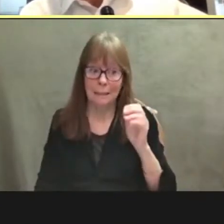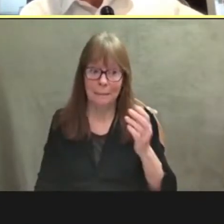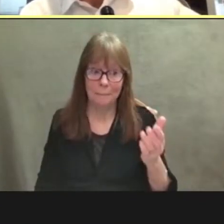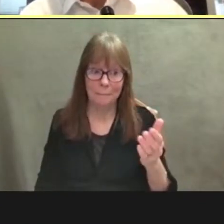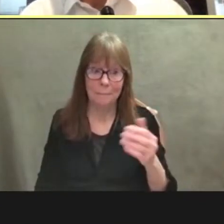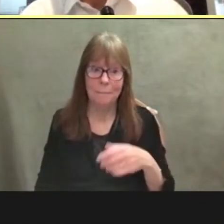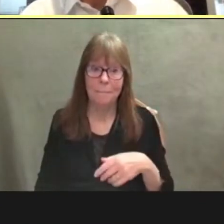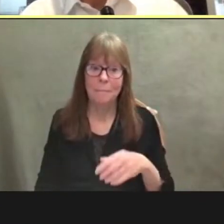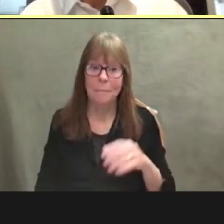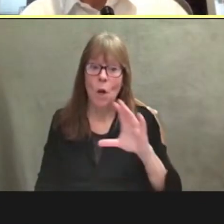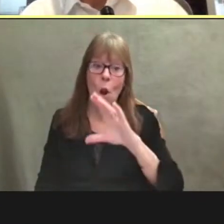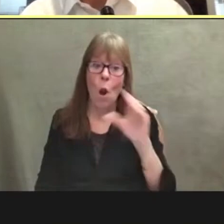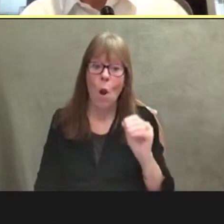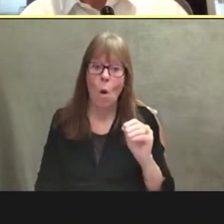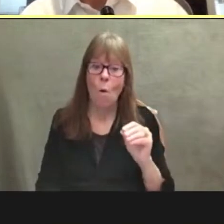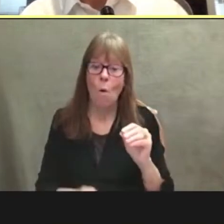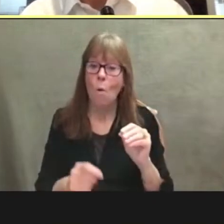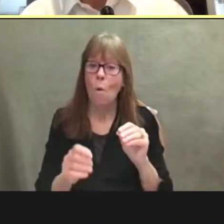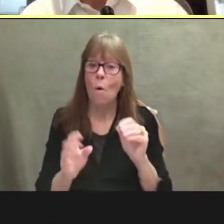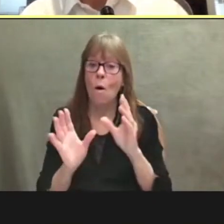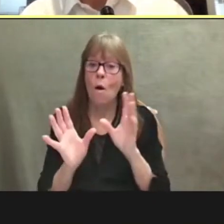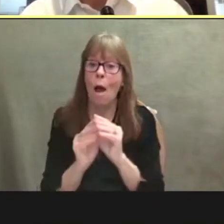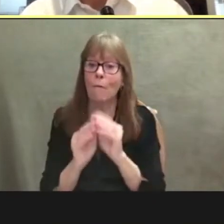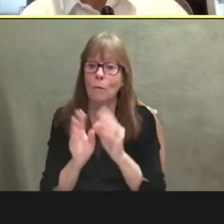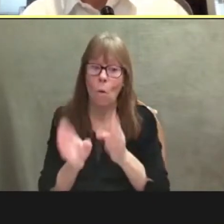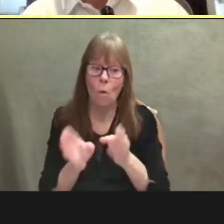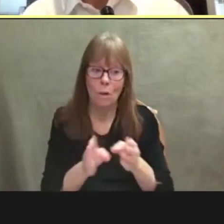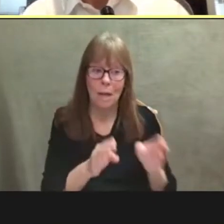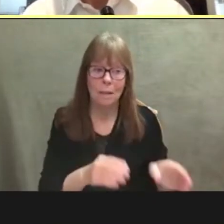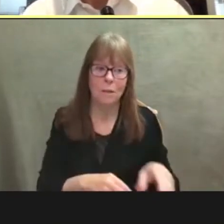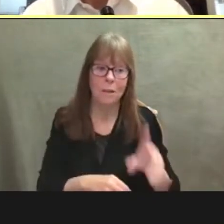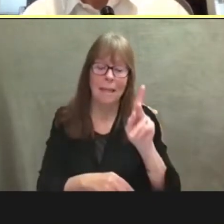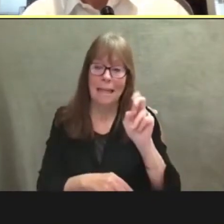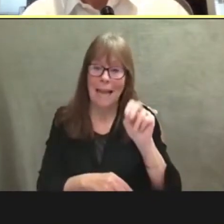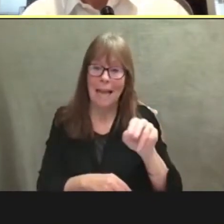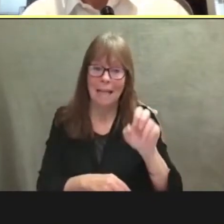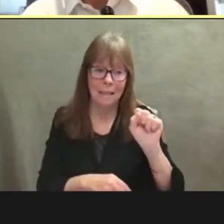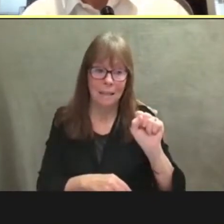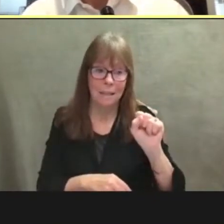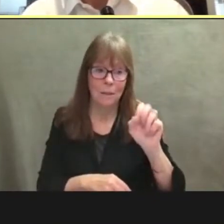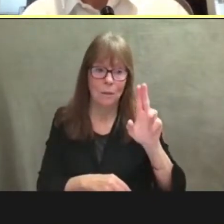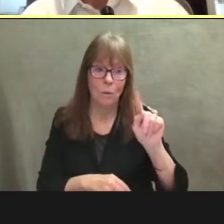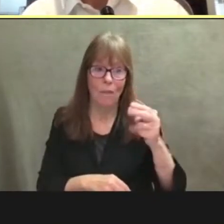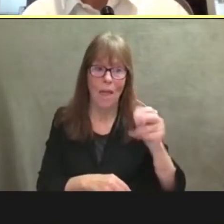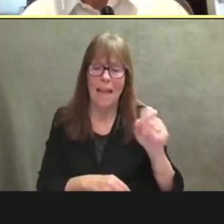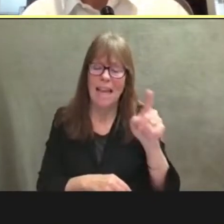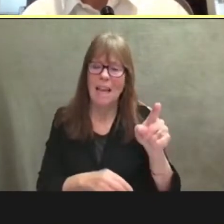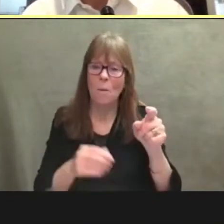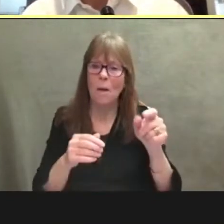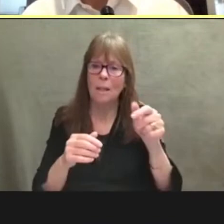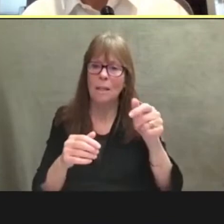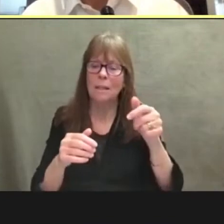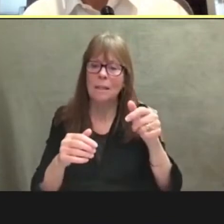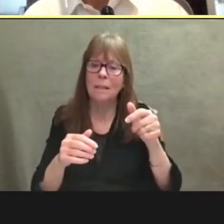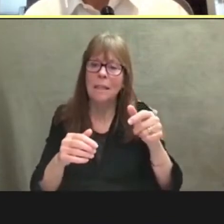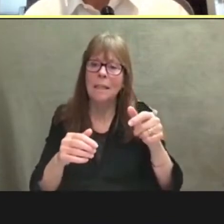And my co-conference organizer, Dr. Ken Sutha. He got demoted from MD-PhD to only MD.